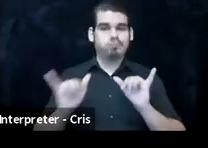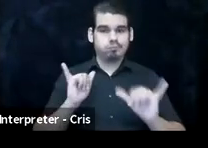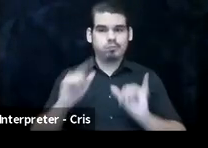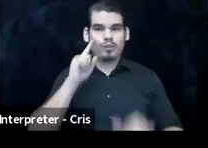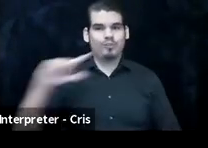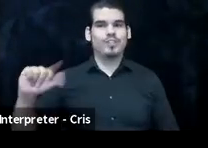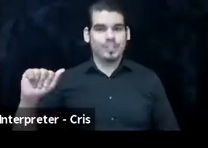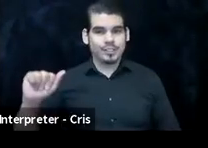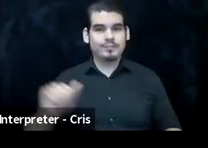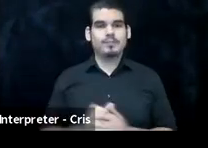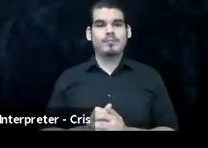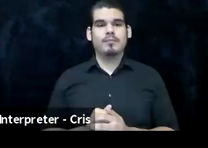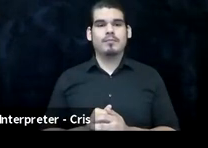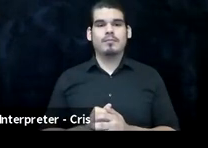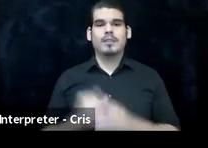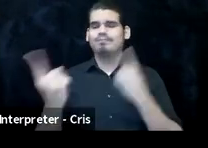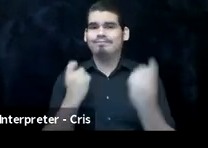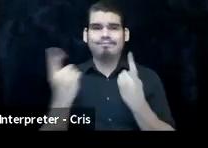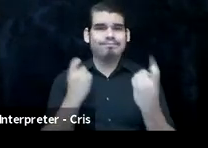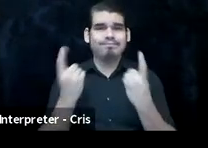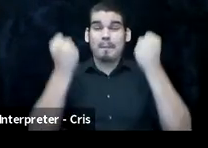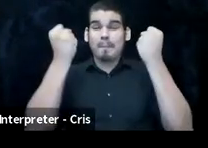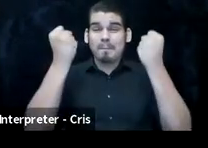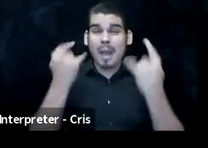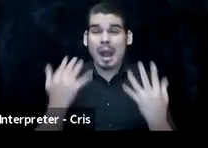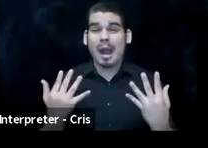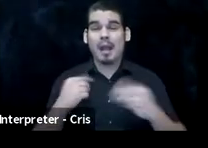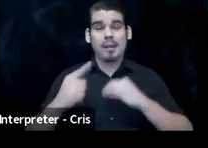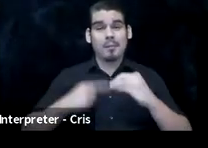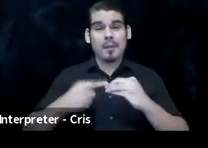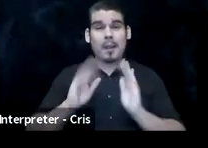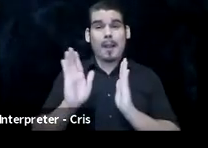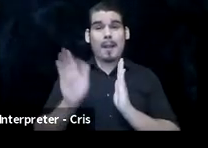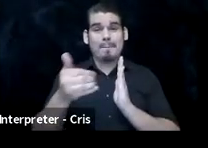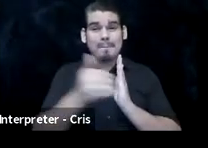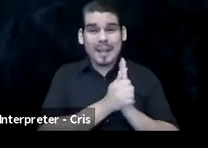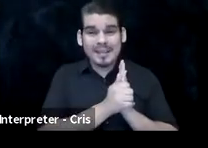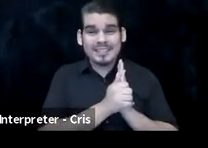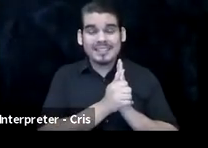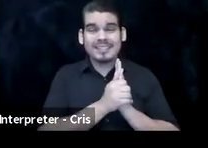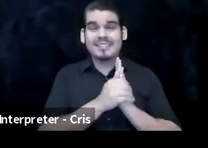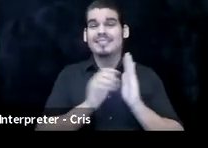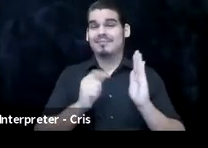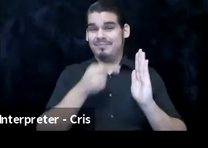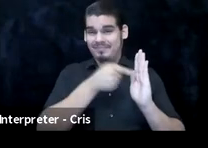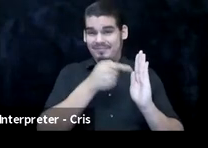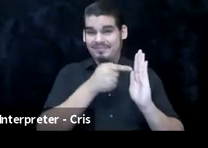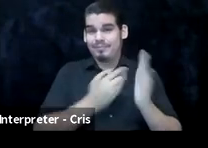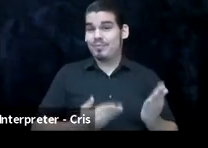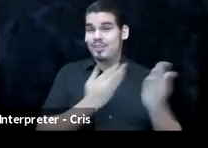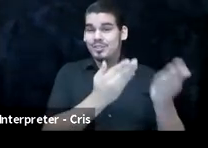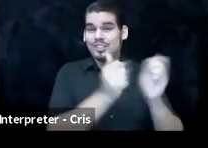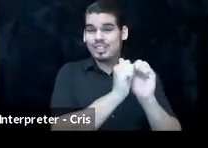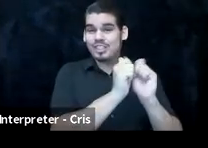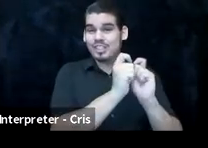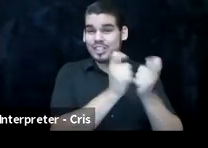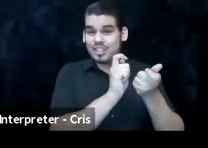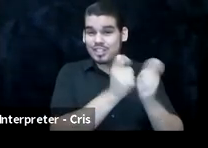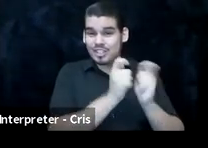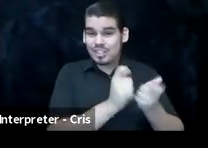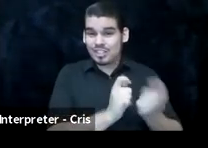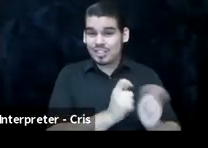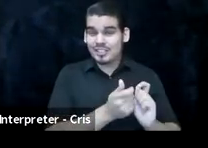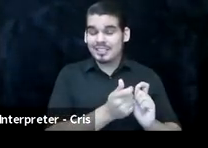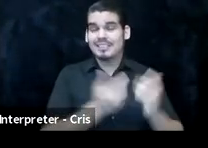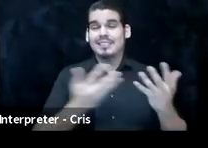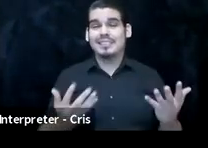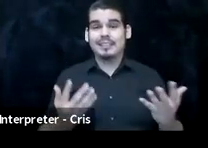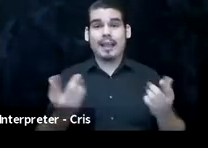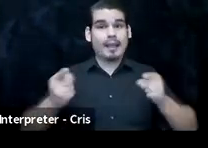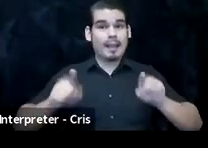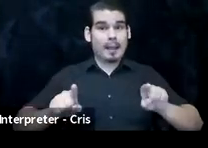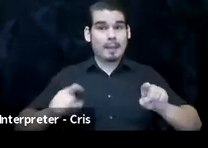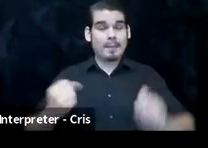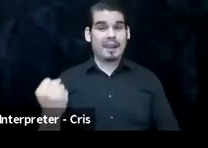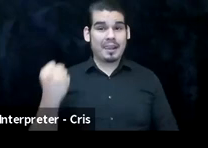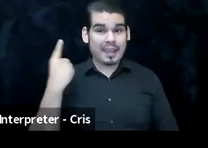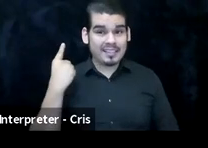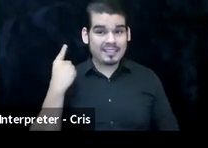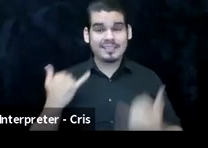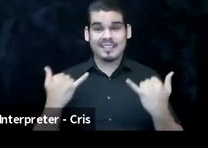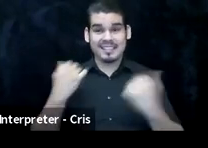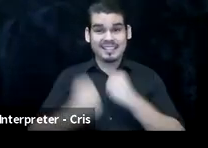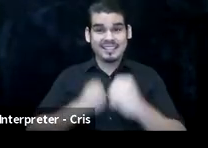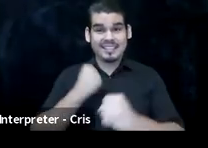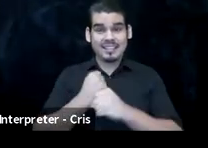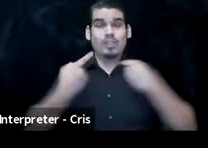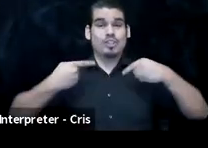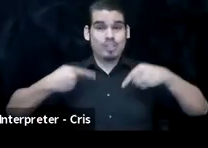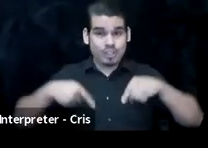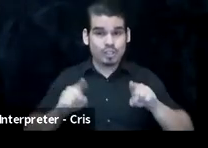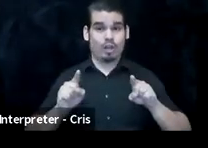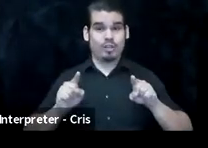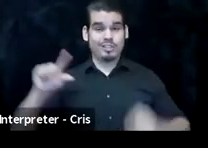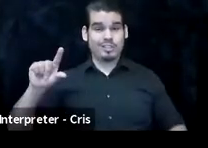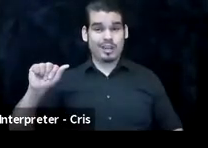Katherine Squire: That is something that the SS triple C used to do in the past, but just one important distinction about last something that happened last year, she as well as this year's GA we're actually not going to be accepting amendments on the floor so that's just something to keep in mind.